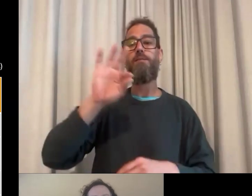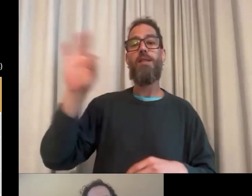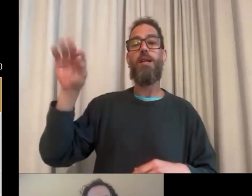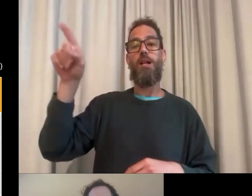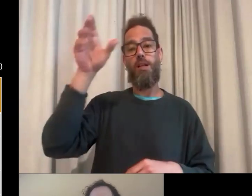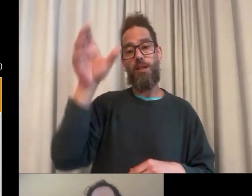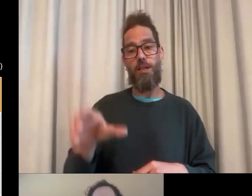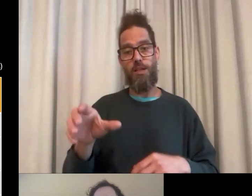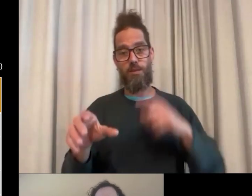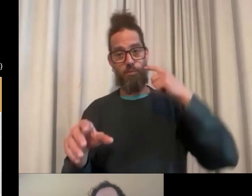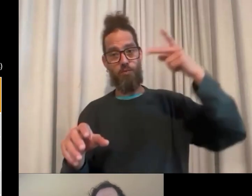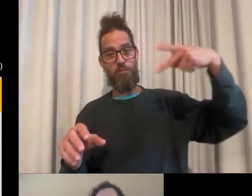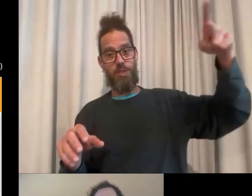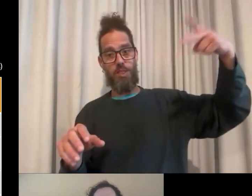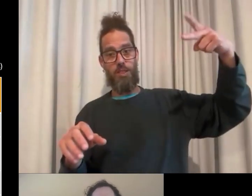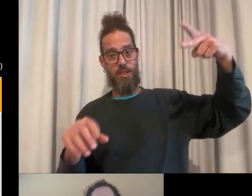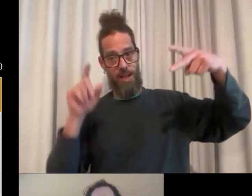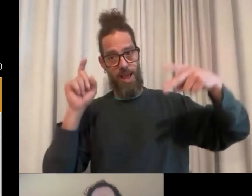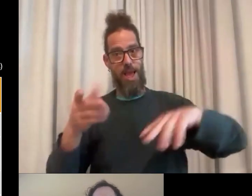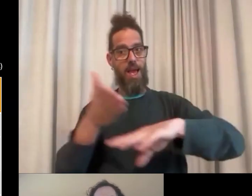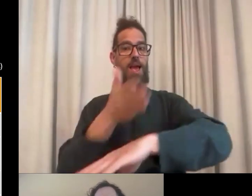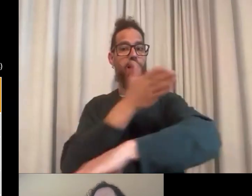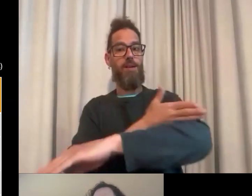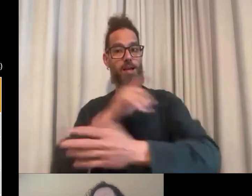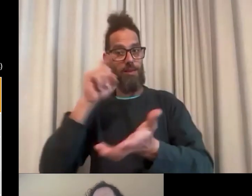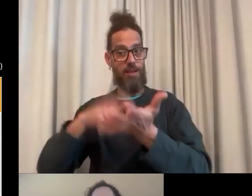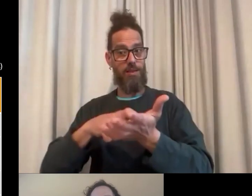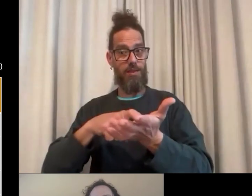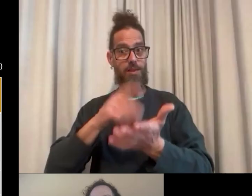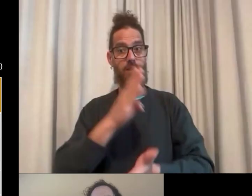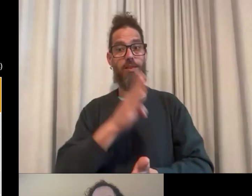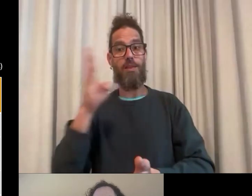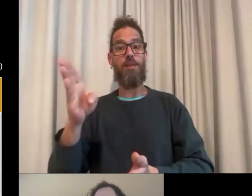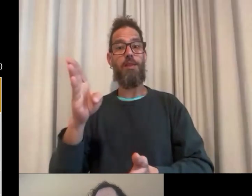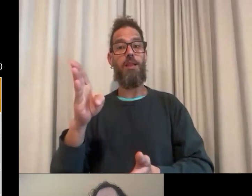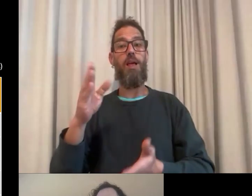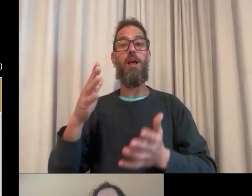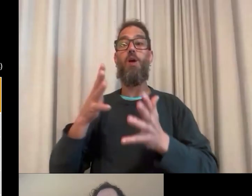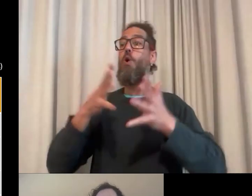we've got one set of deadlines for the federal government, another set of deadlines for large federally regulated